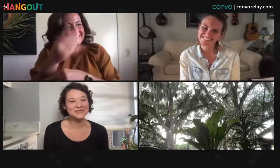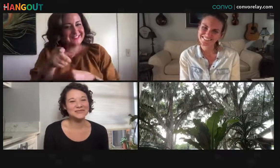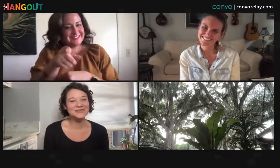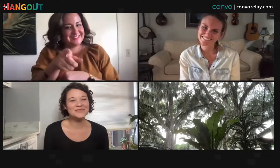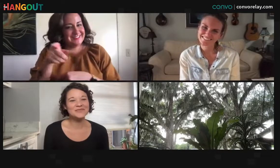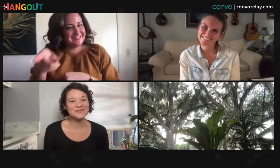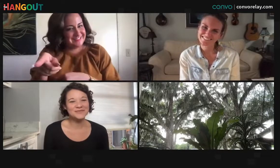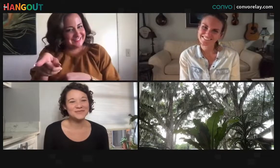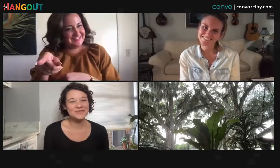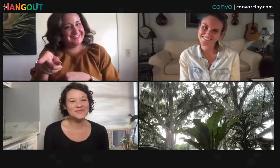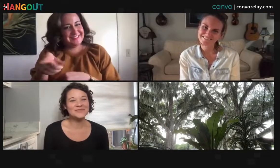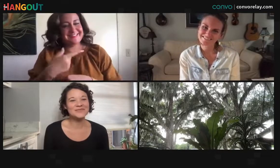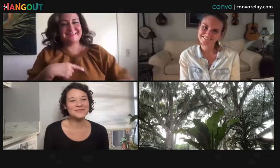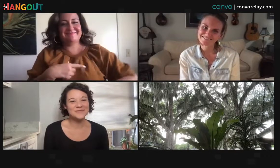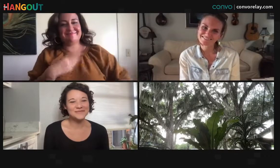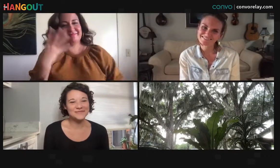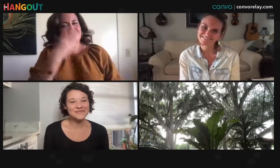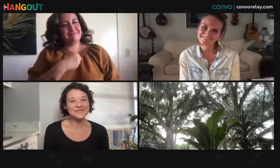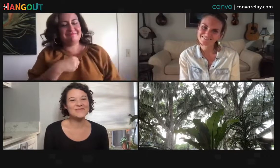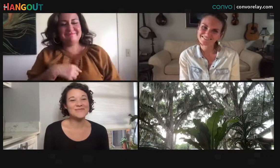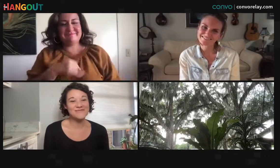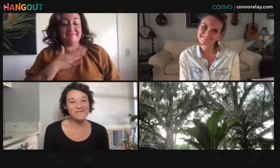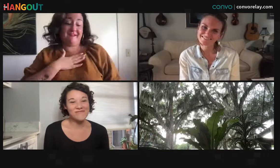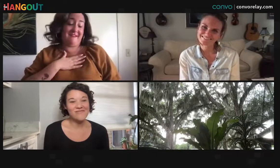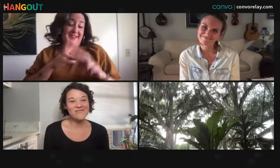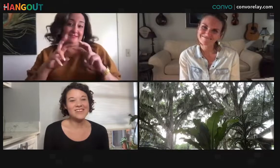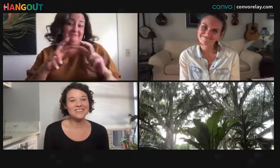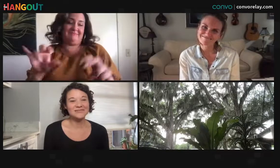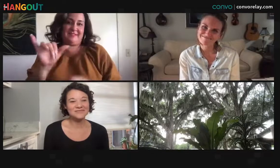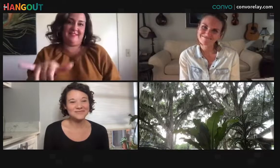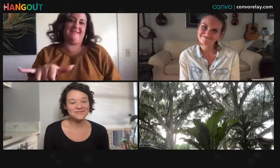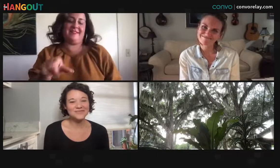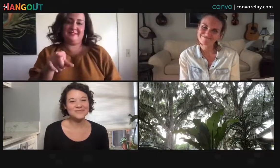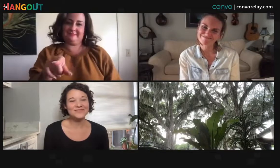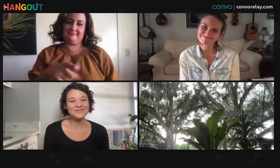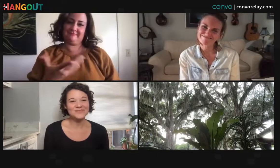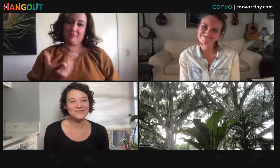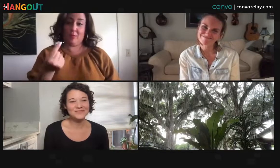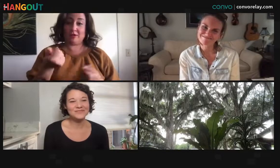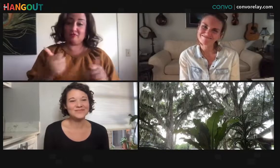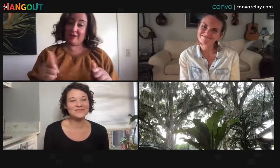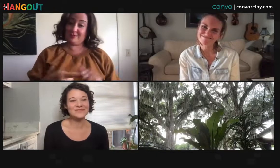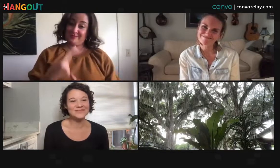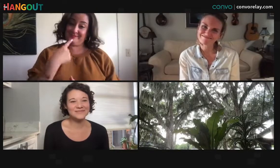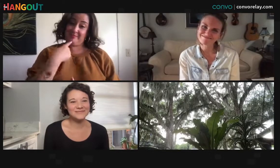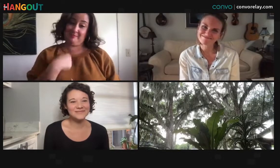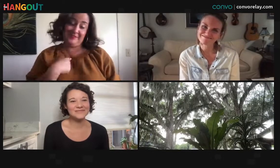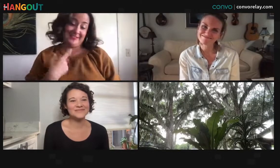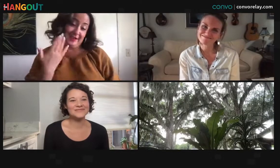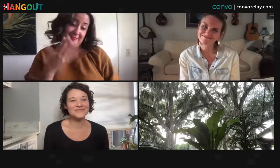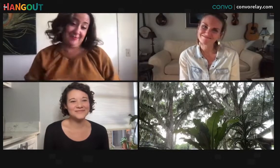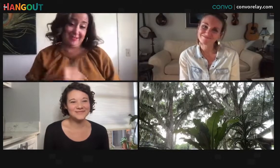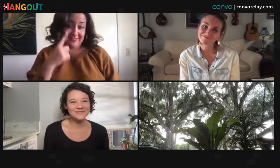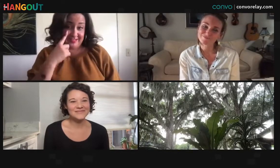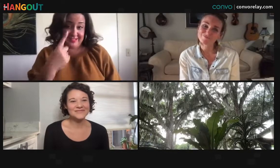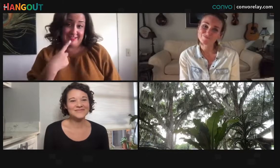so the tree is beautiful and i'm admiring the plants right next to it that's truly a beautiful sight that's what i have looked in